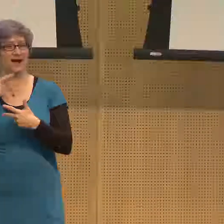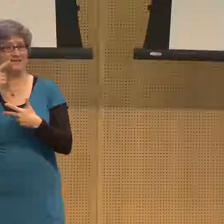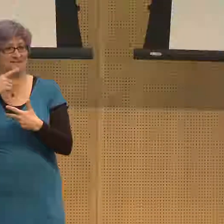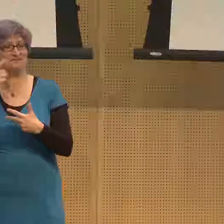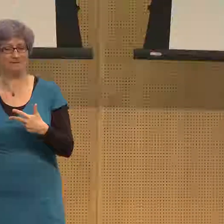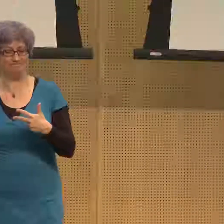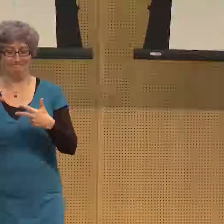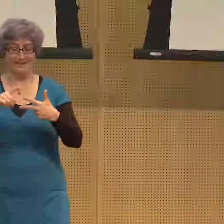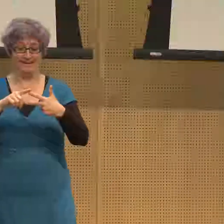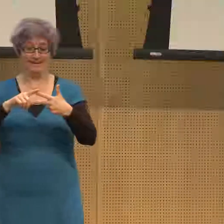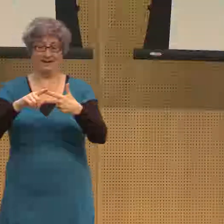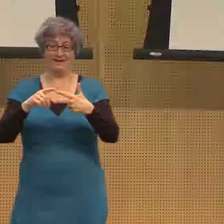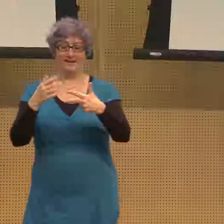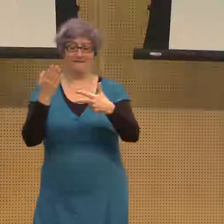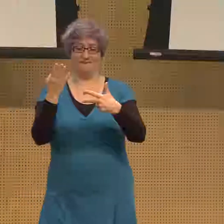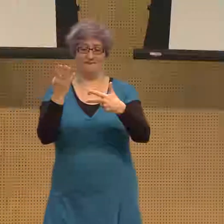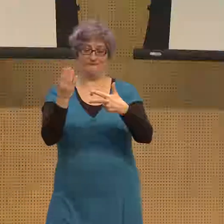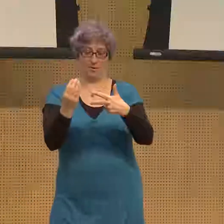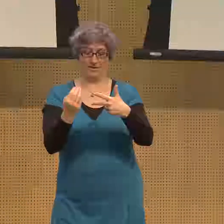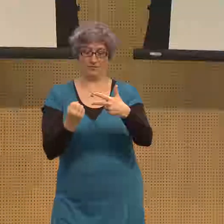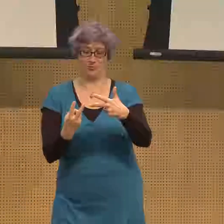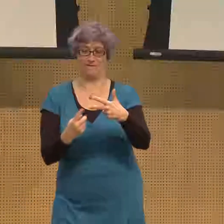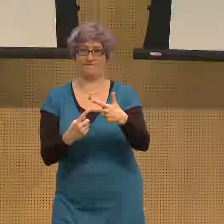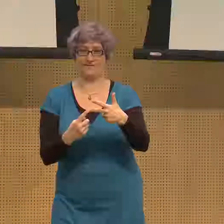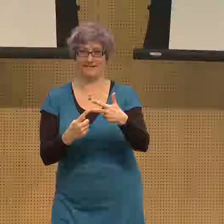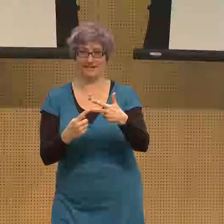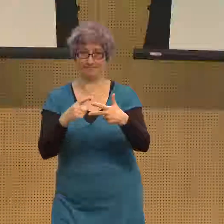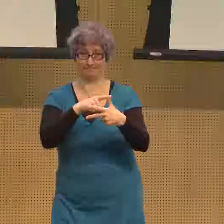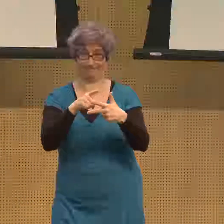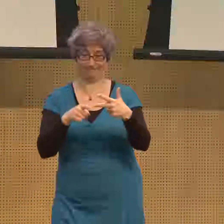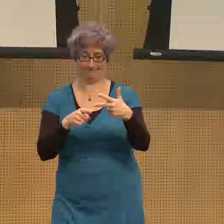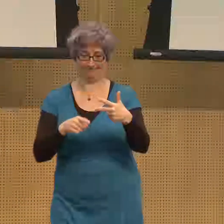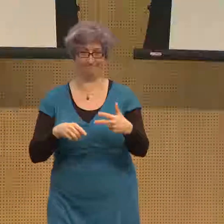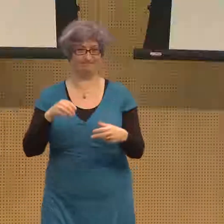the three of us went on our trip.